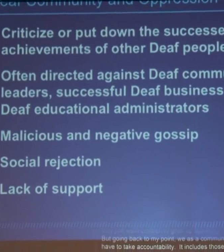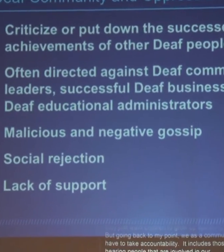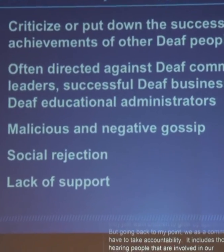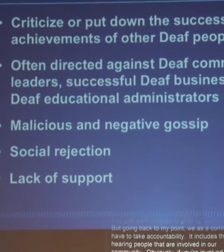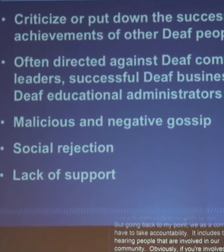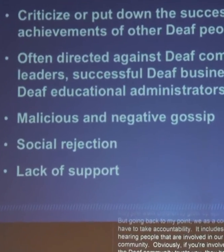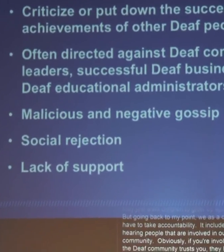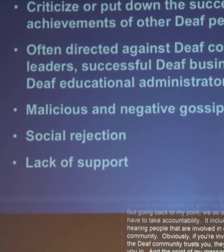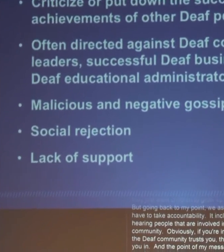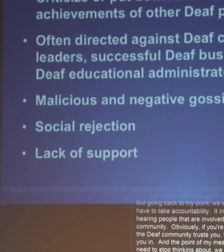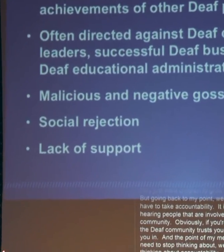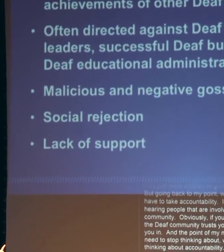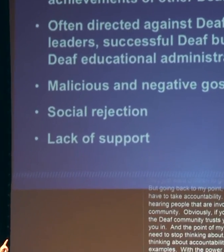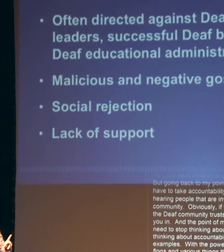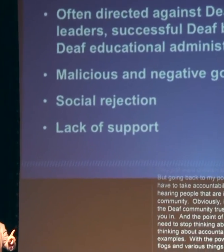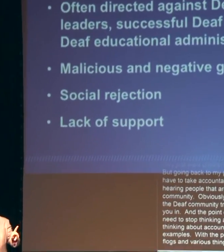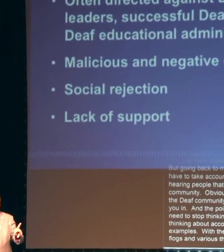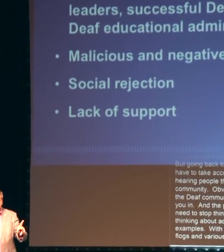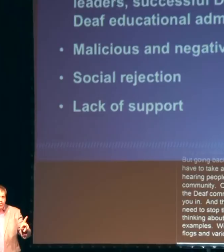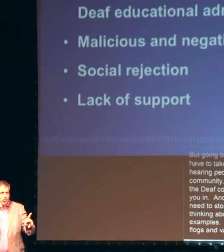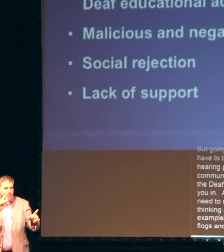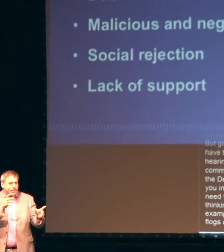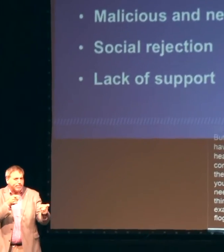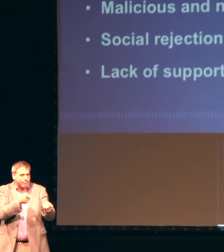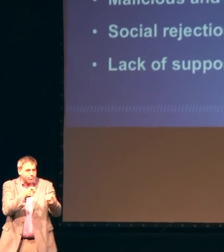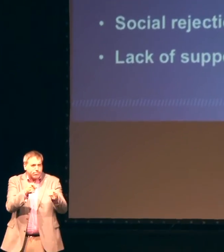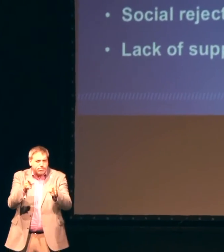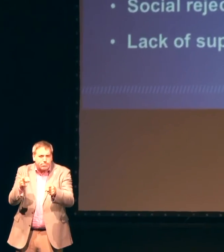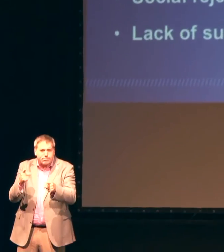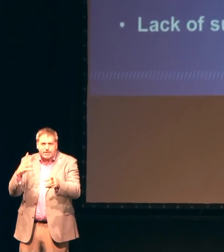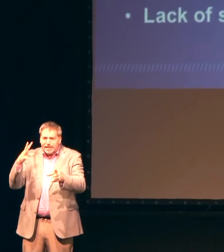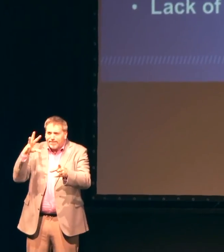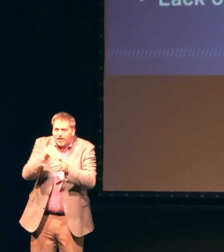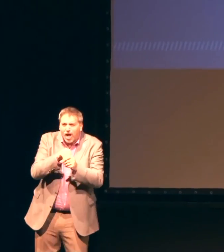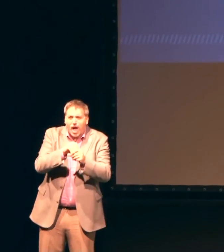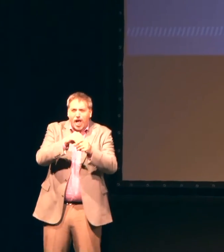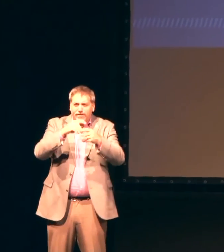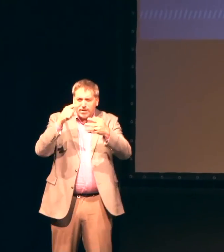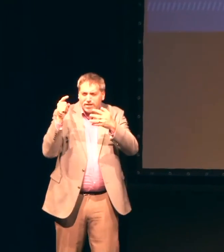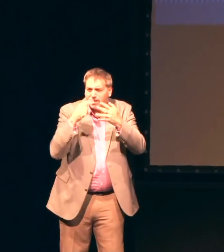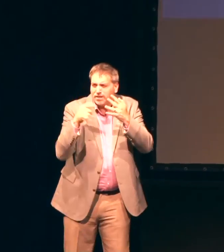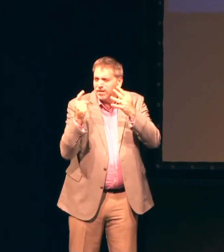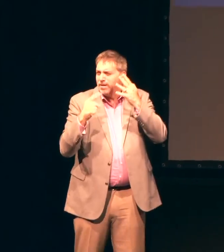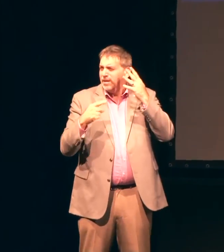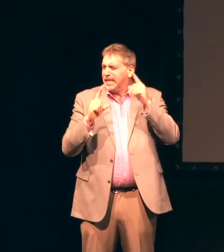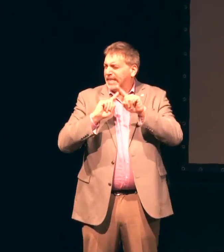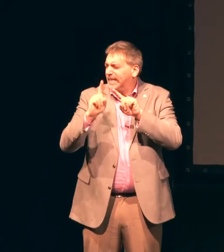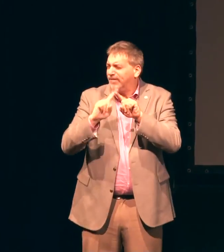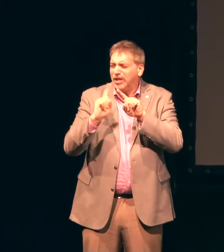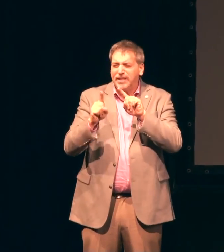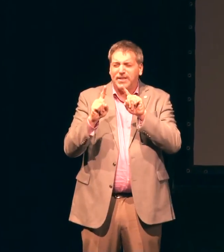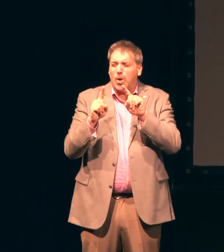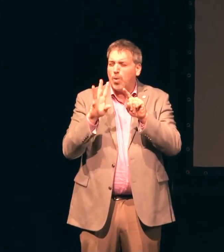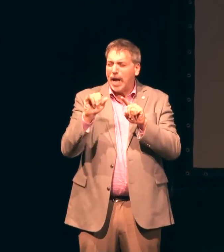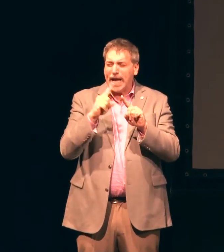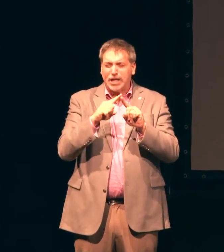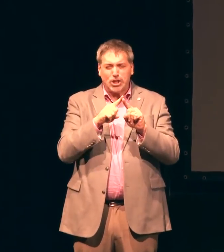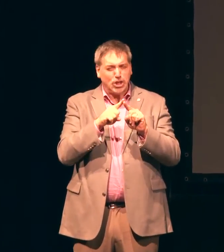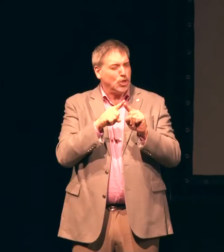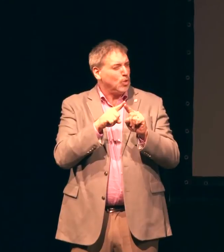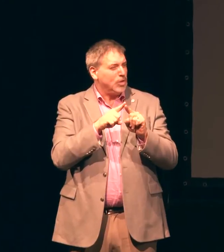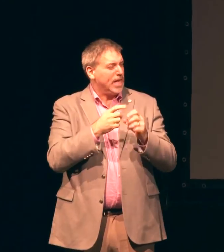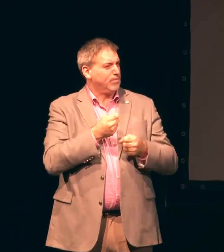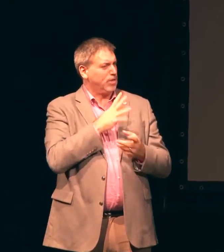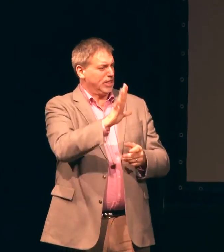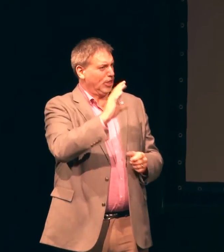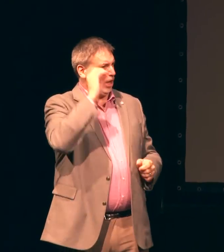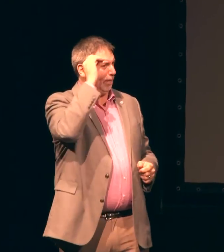more and more people are taking the opportunity to get involved in various ways